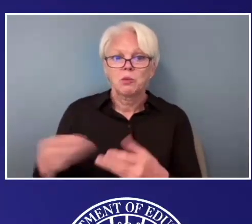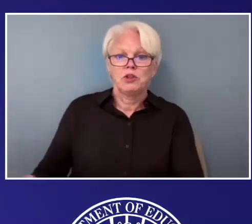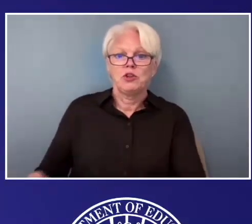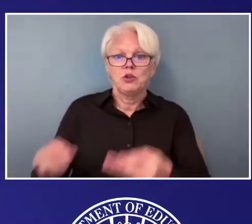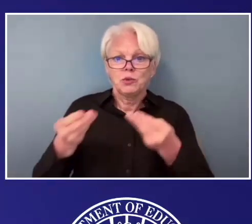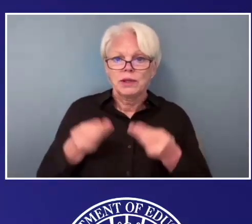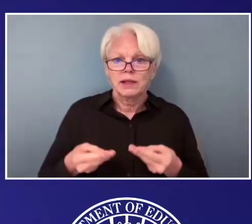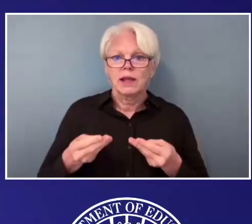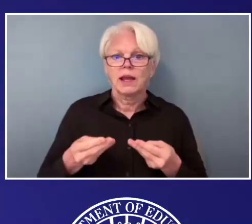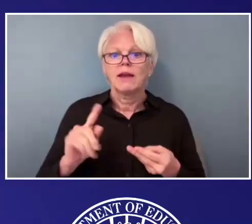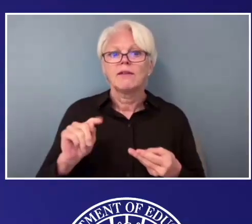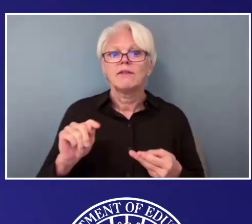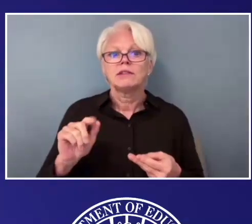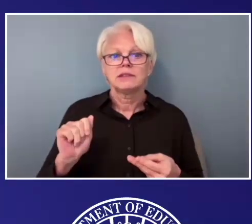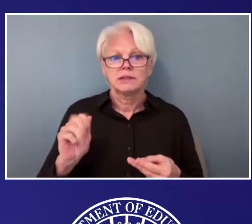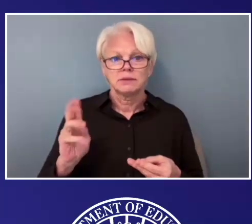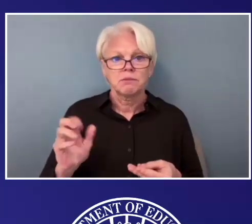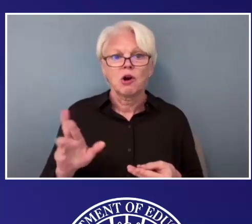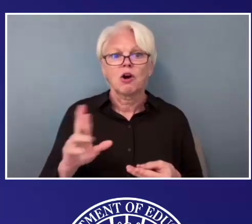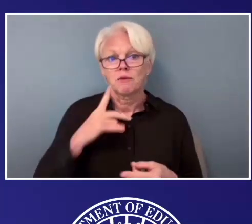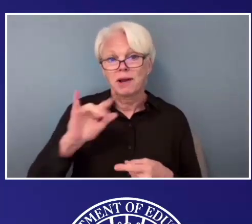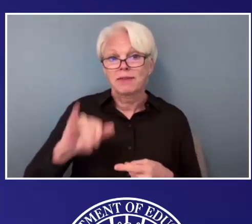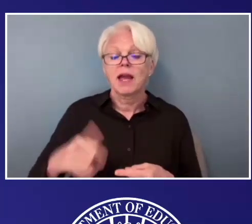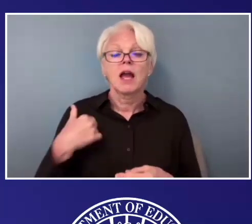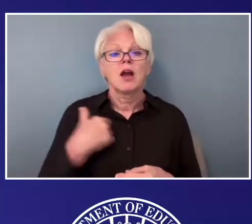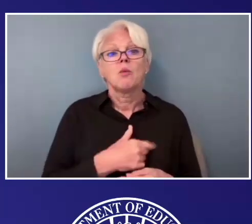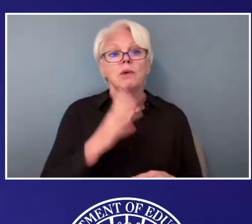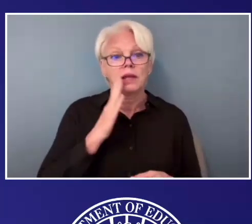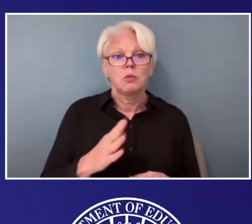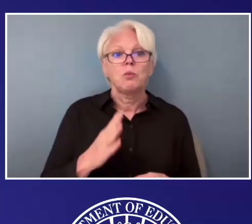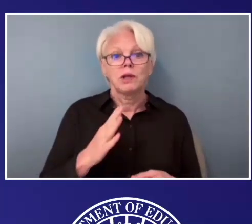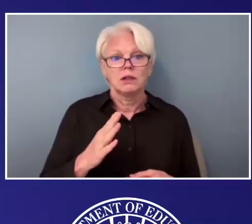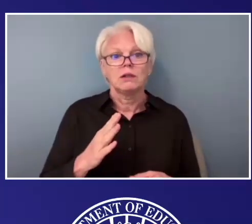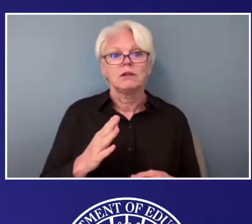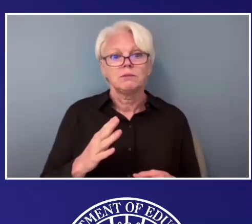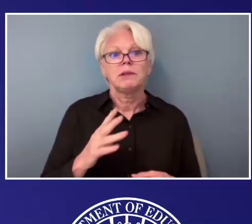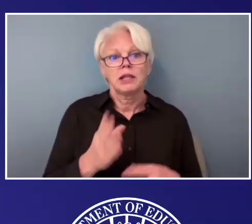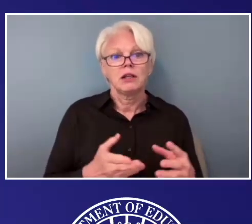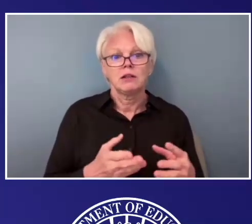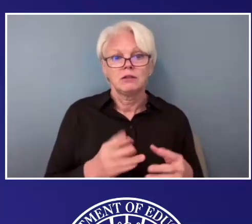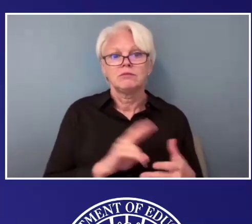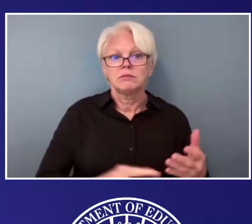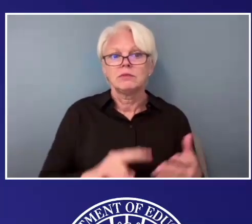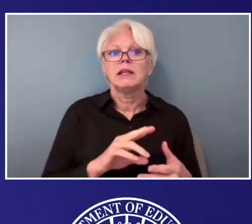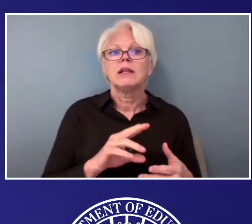Tamar, on that, we will be going over rehab and deferment, and forbearance today.